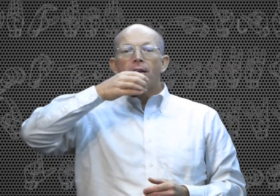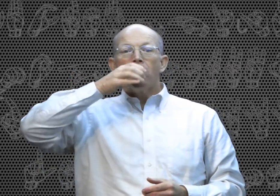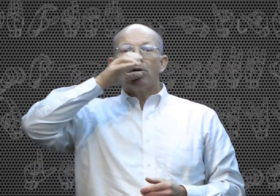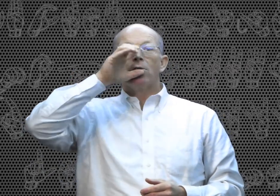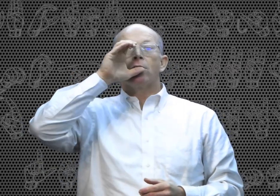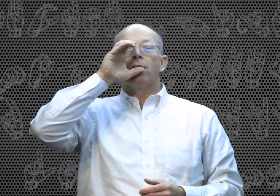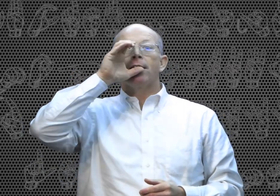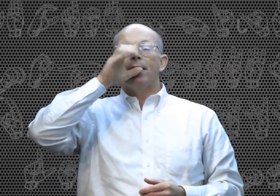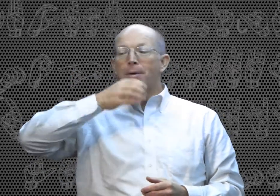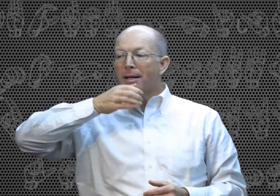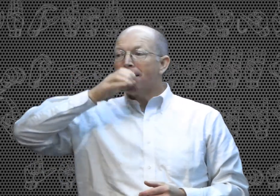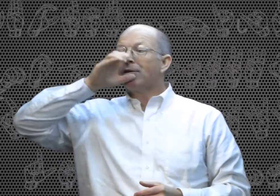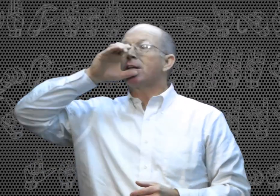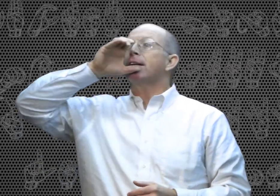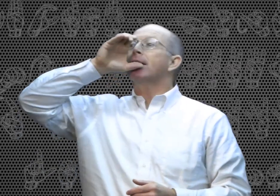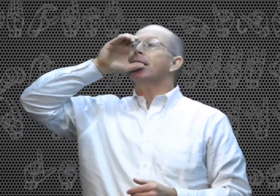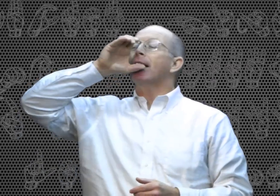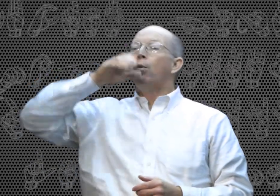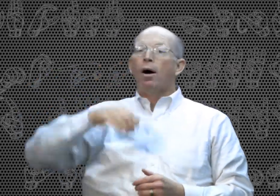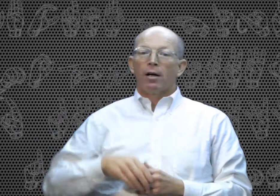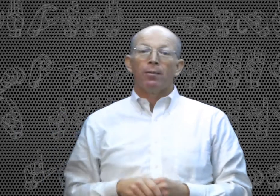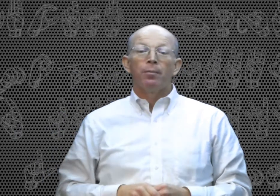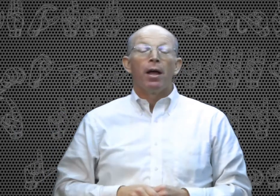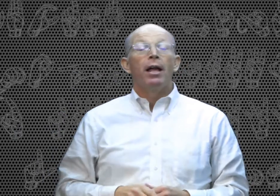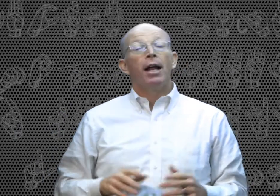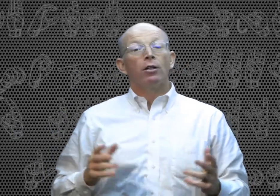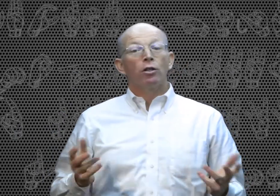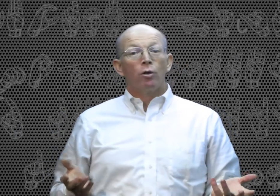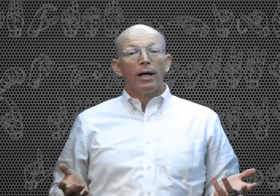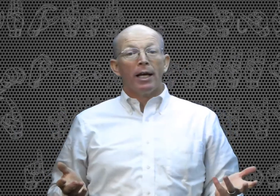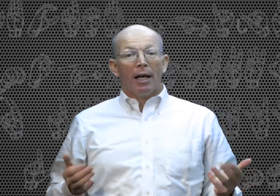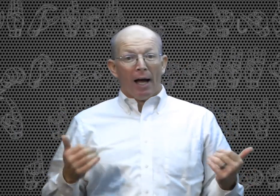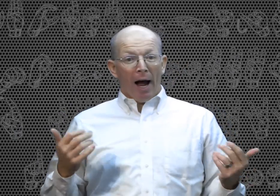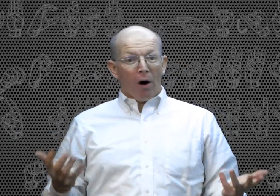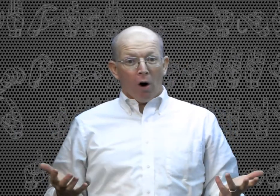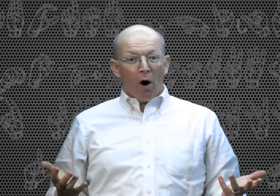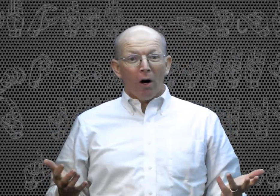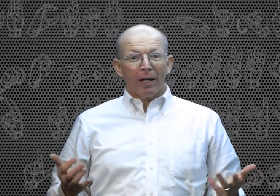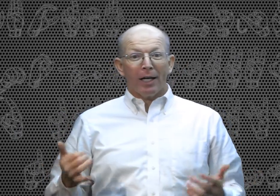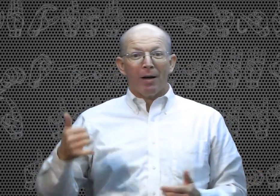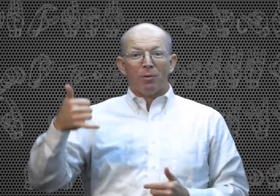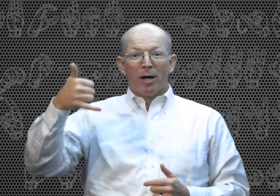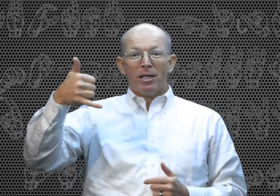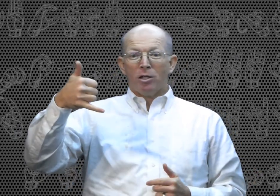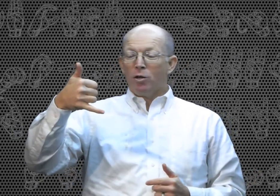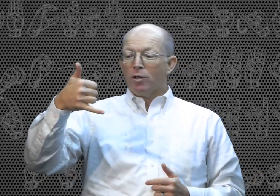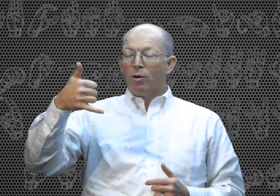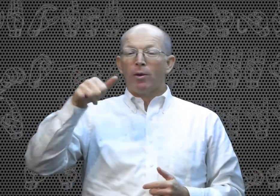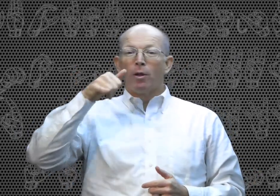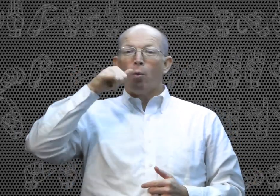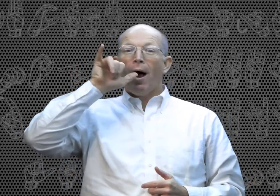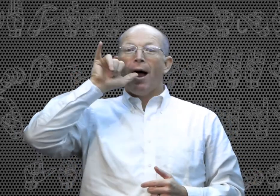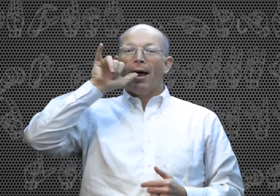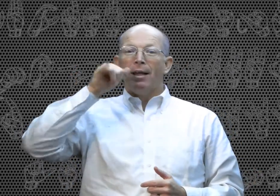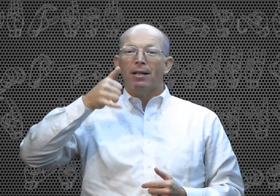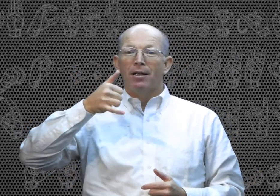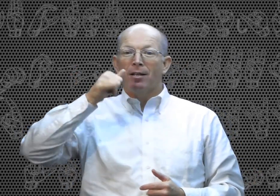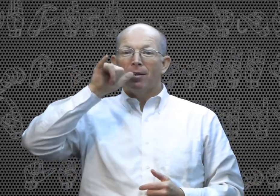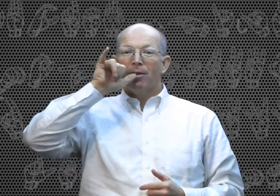Then you turn it up and take a drink like water. Now to DRINK alcoholic type drinks you do it with the Y.